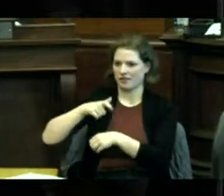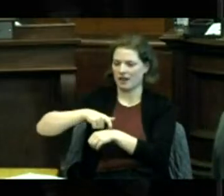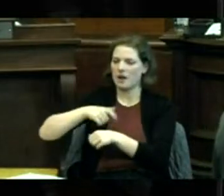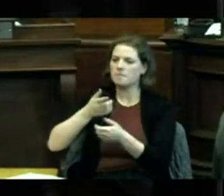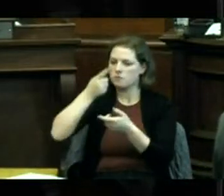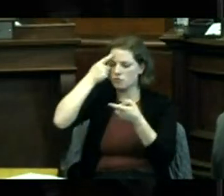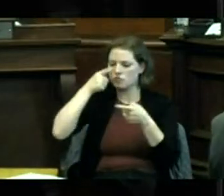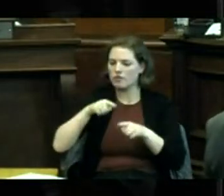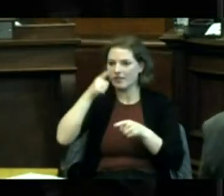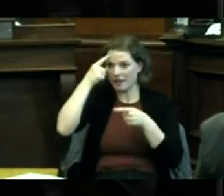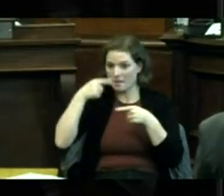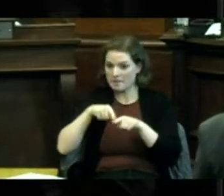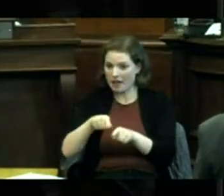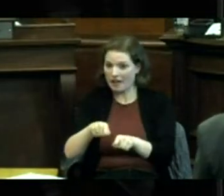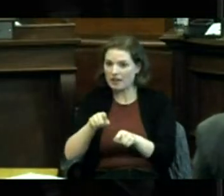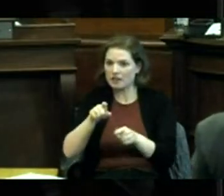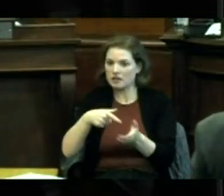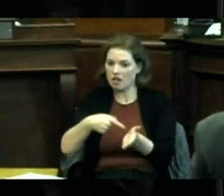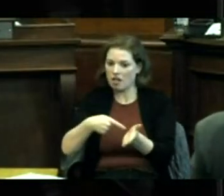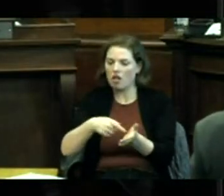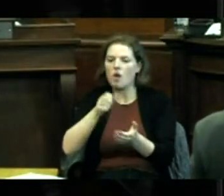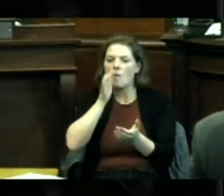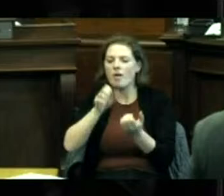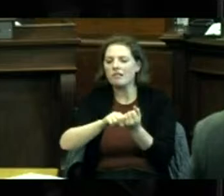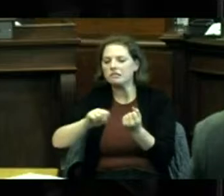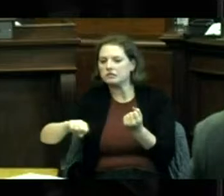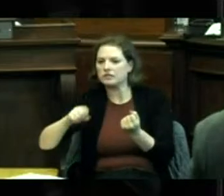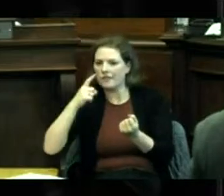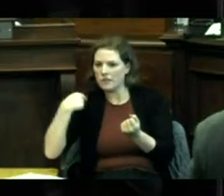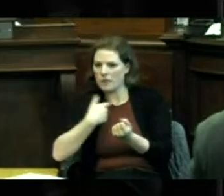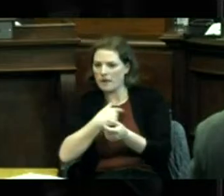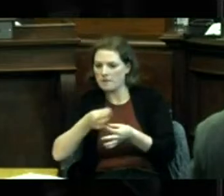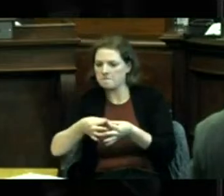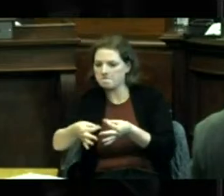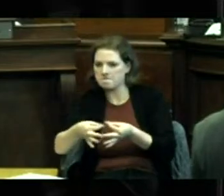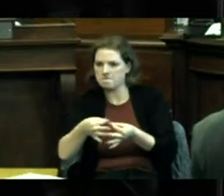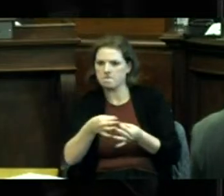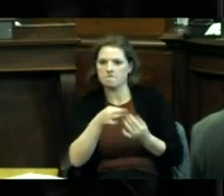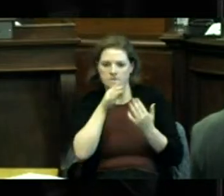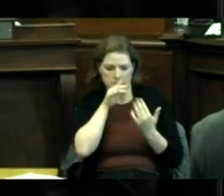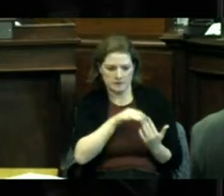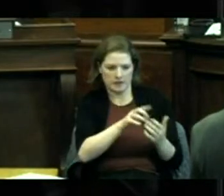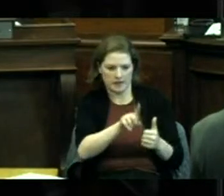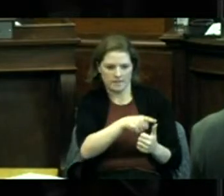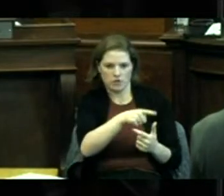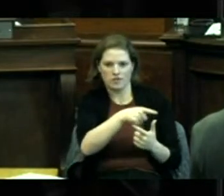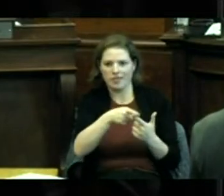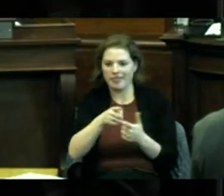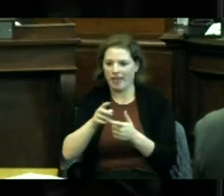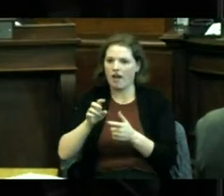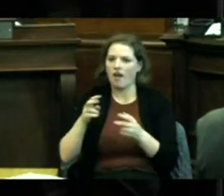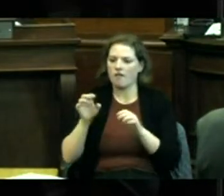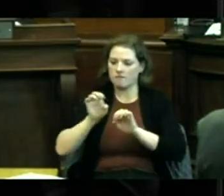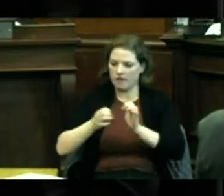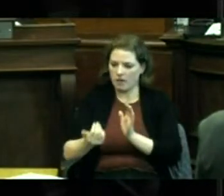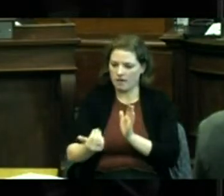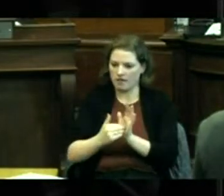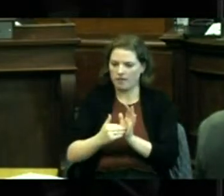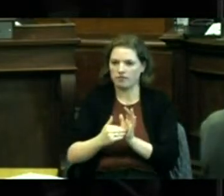stopped the evaluation. We petitioned the health department at the time. They agreed to extend the bilateral compliance